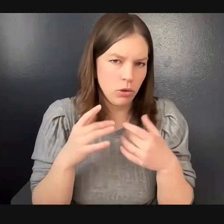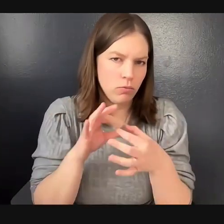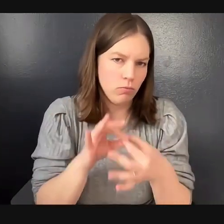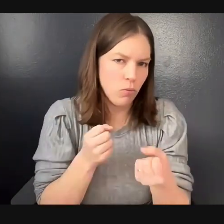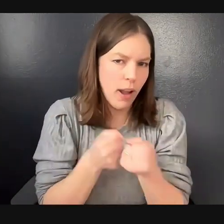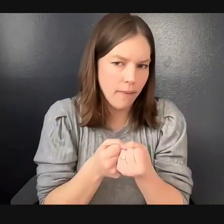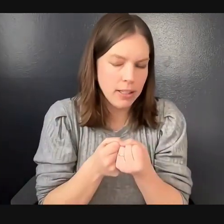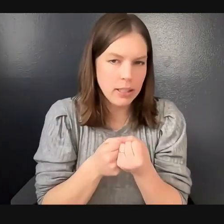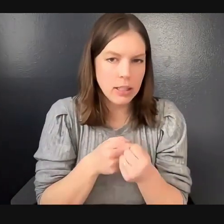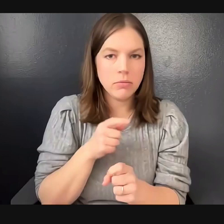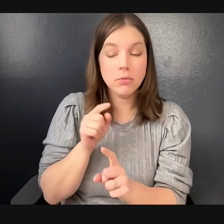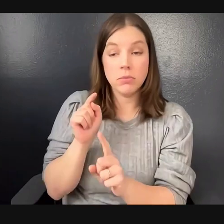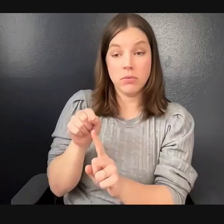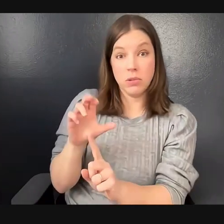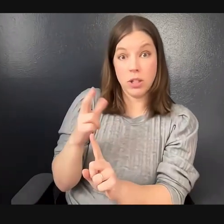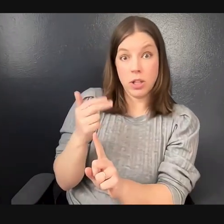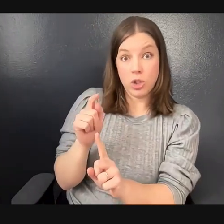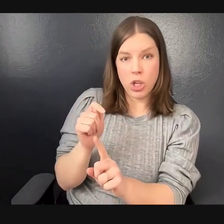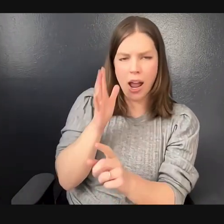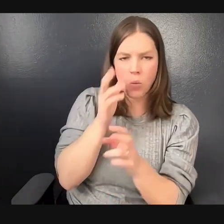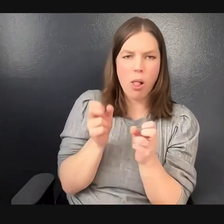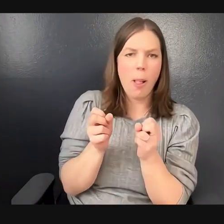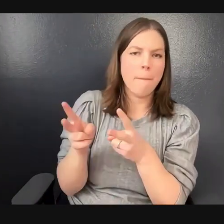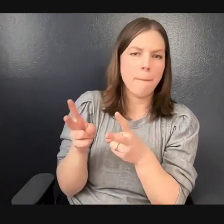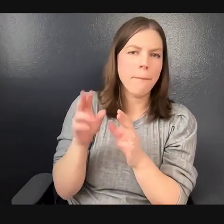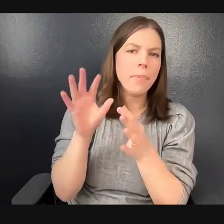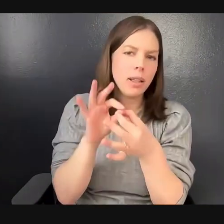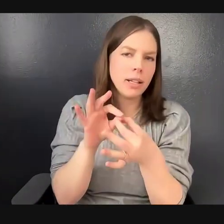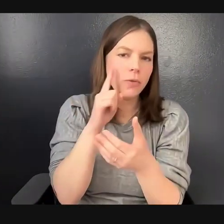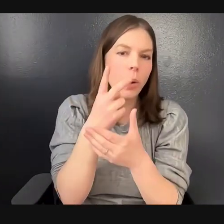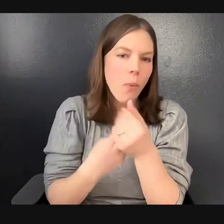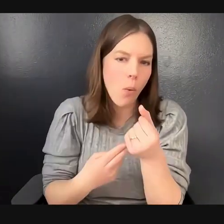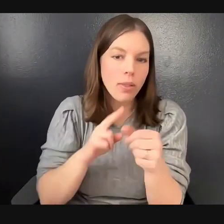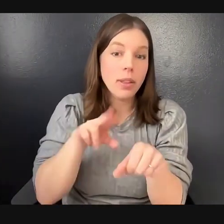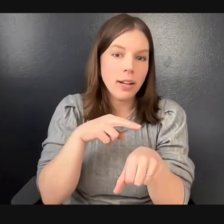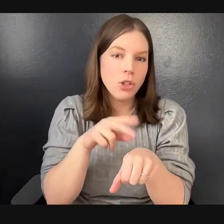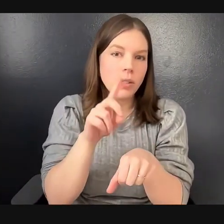about your state's disability rights organizations and information. The National Association of the Deaf